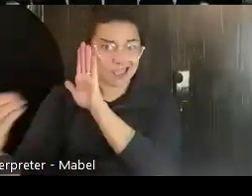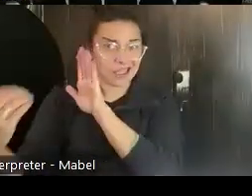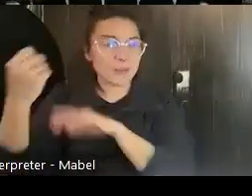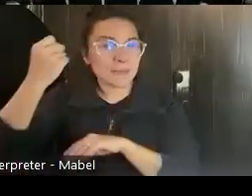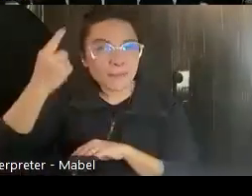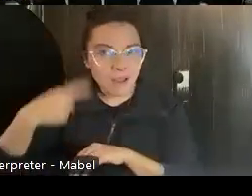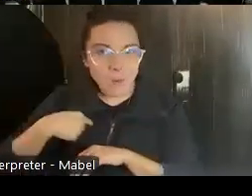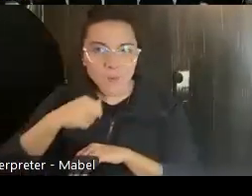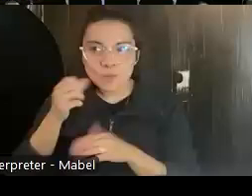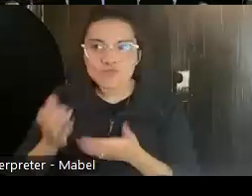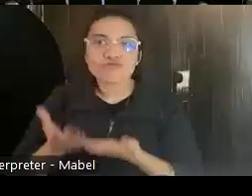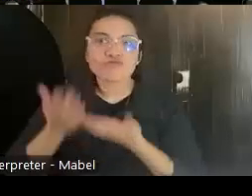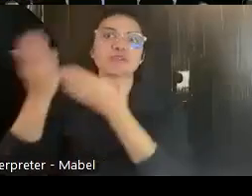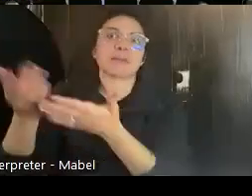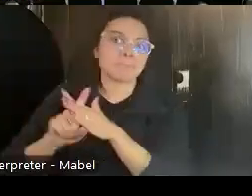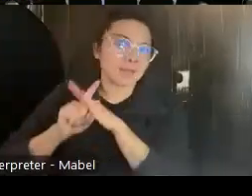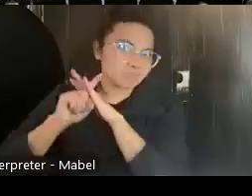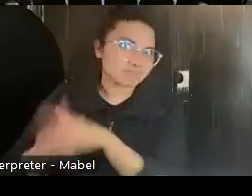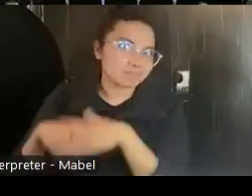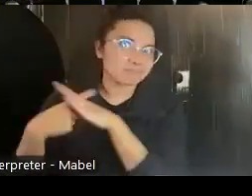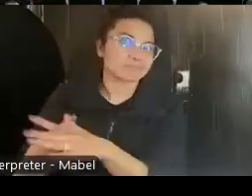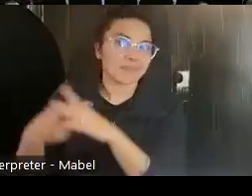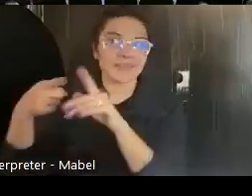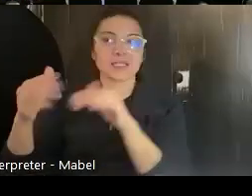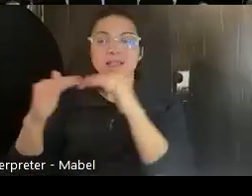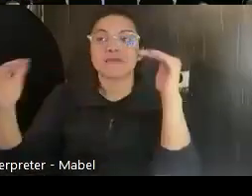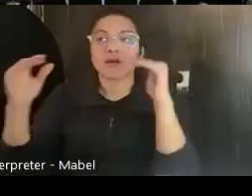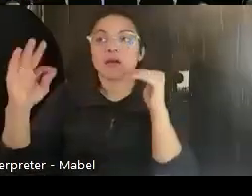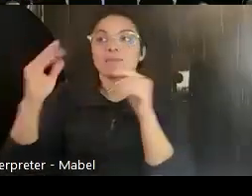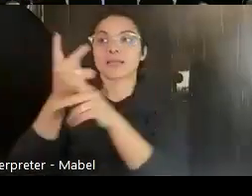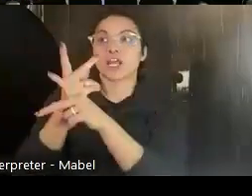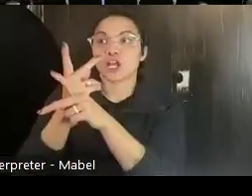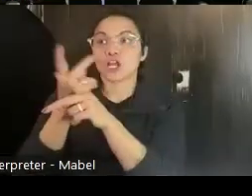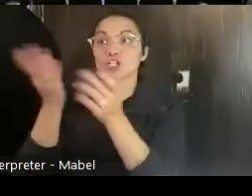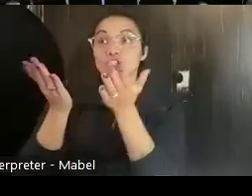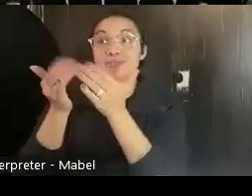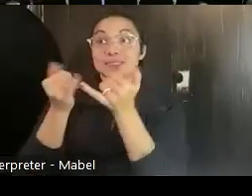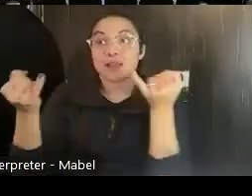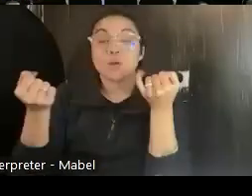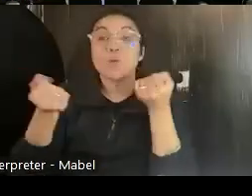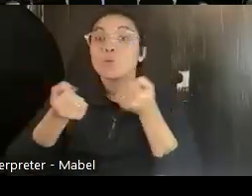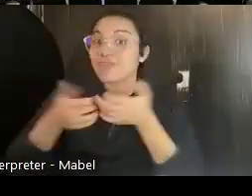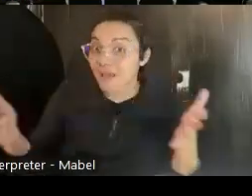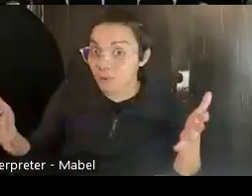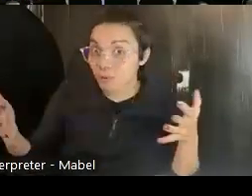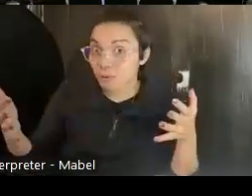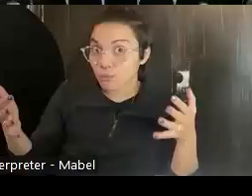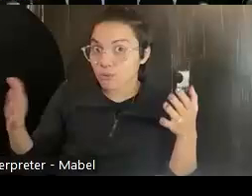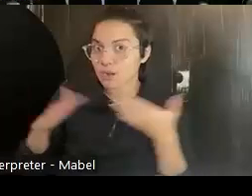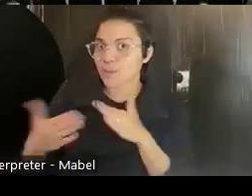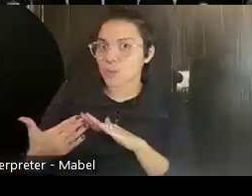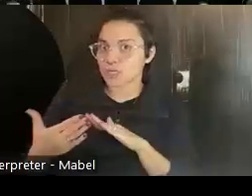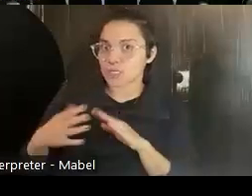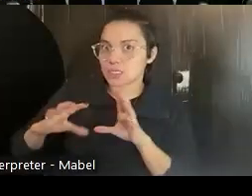this type of uh of level of care or service line without the community of of of services to connect